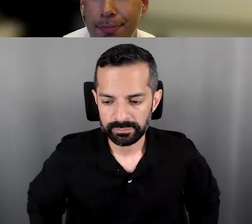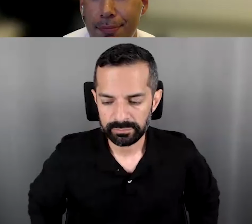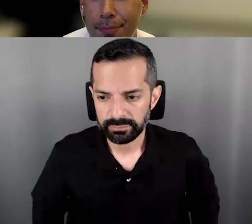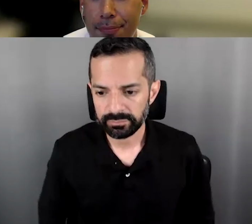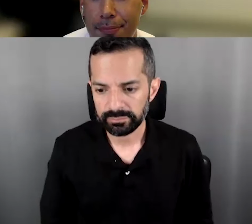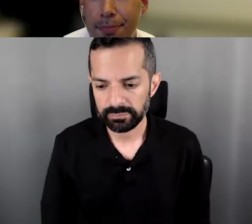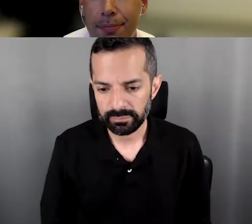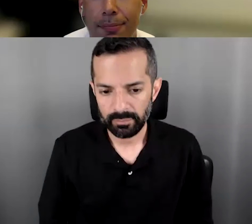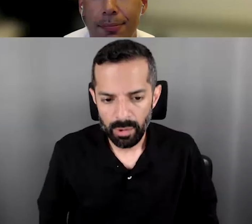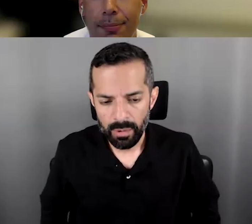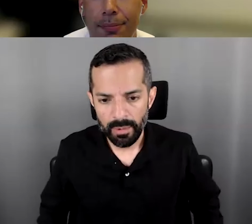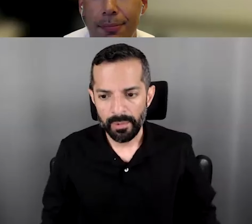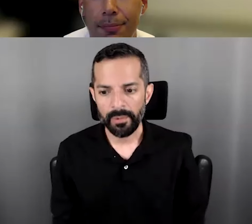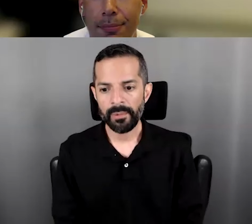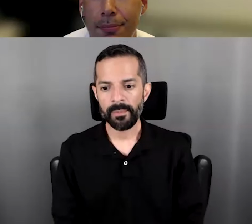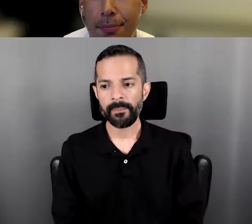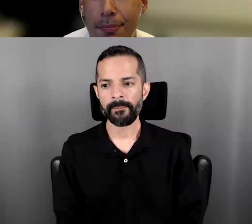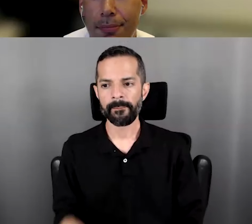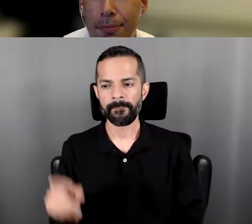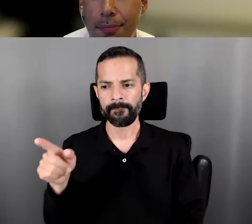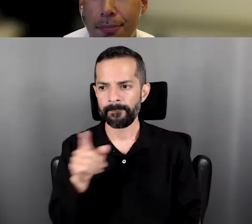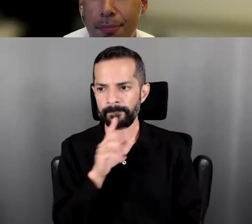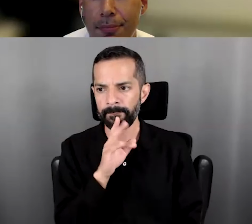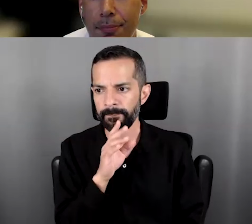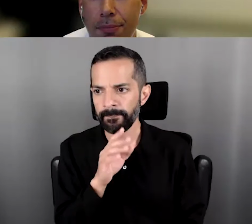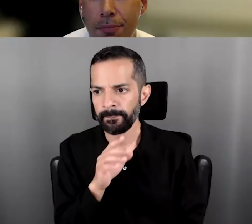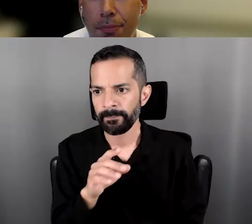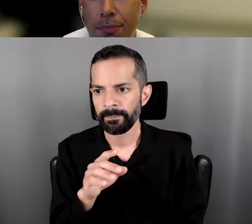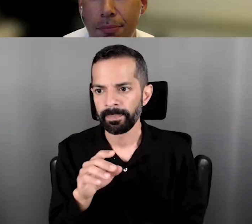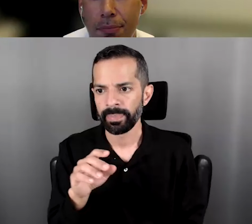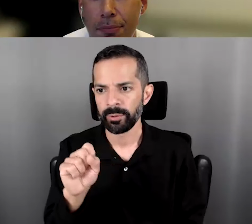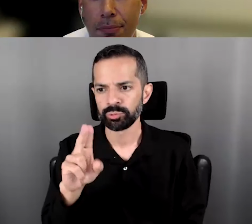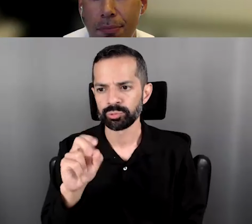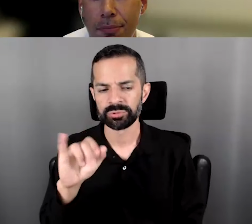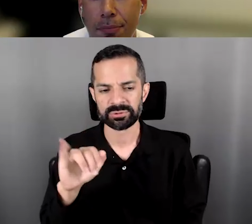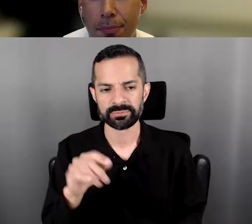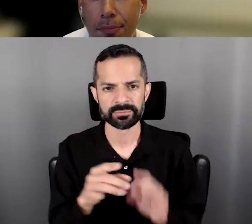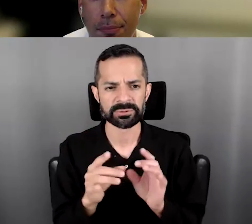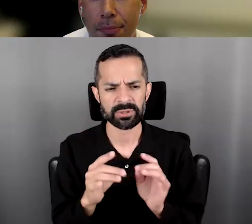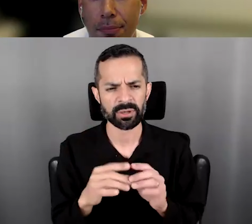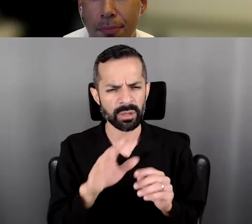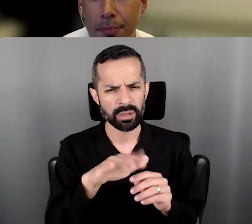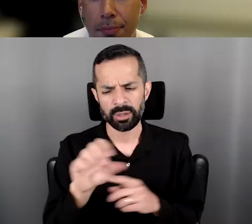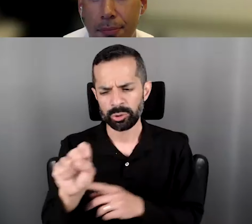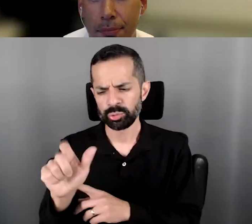Daniel. Or maybe Kherstin. Susan had a question going back to the resource request rubric.